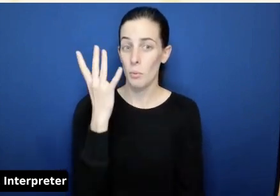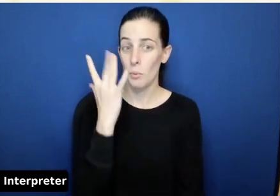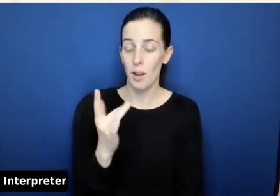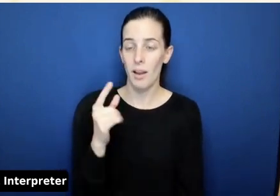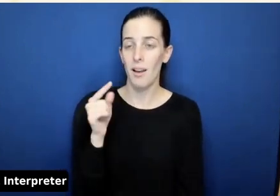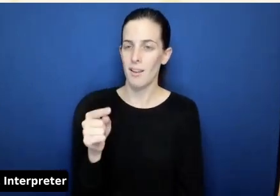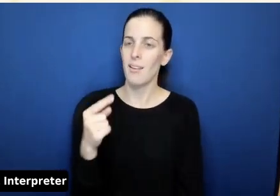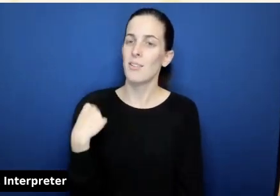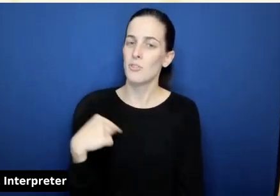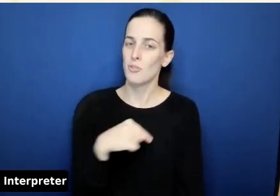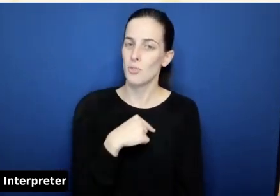Thank you.